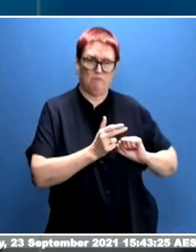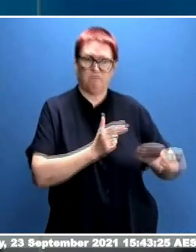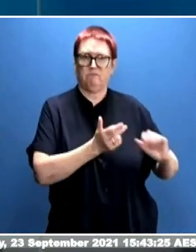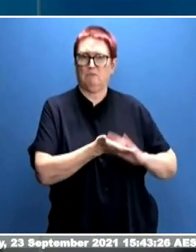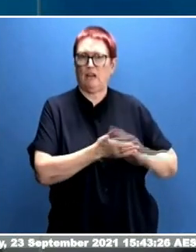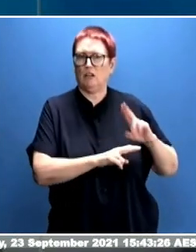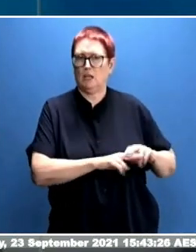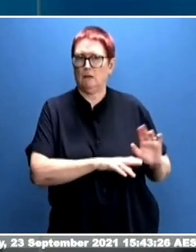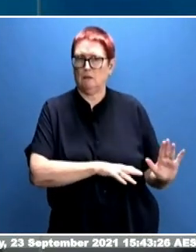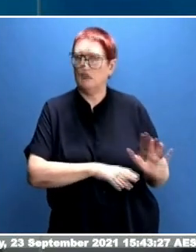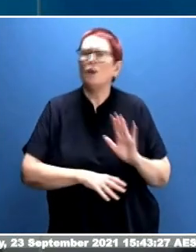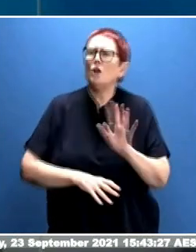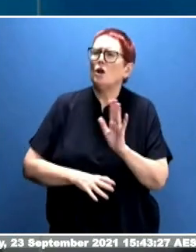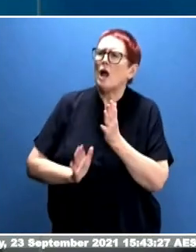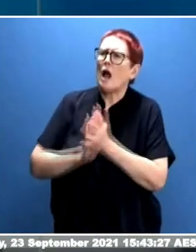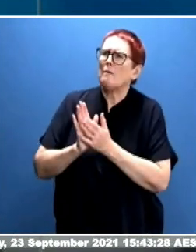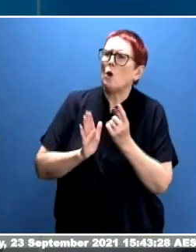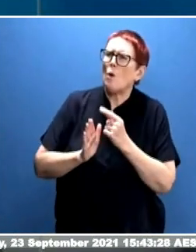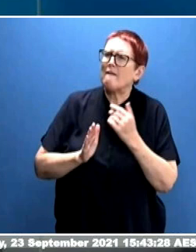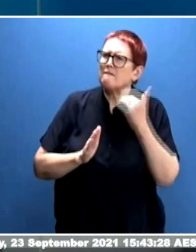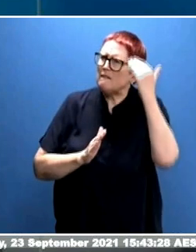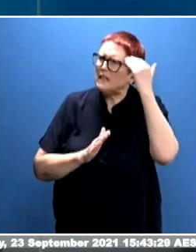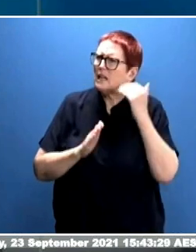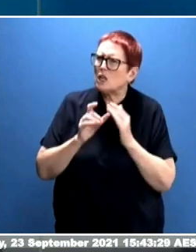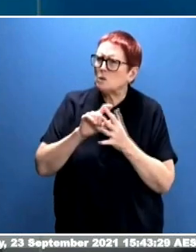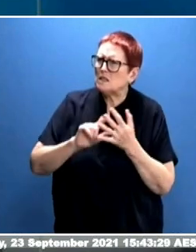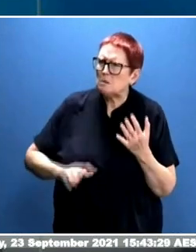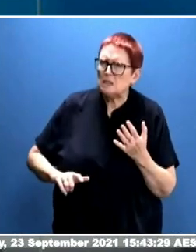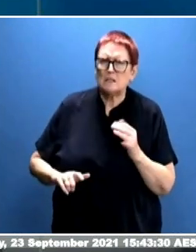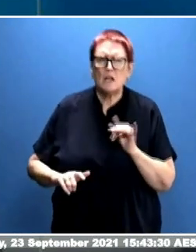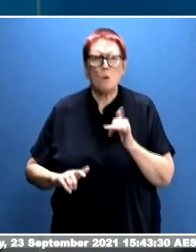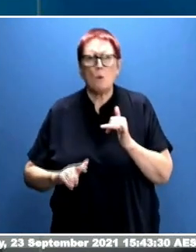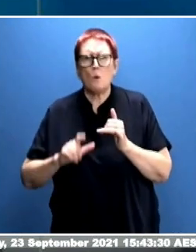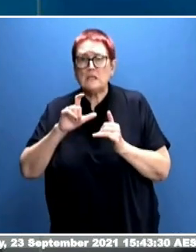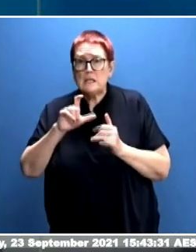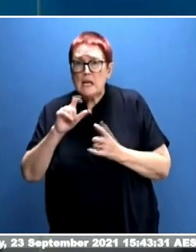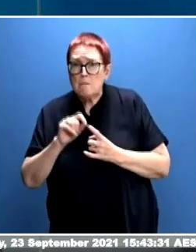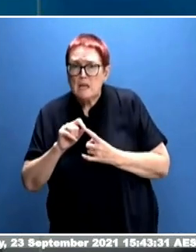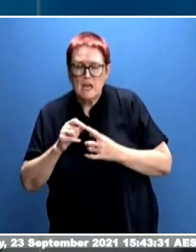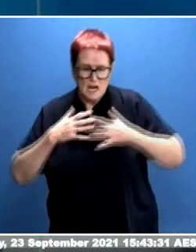I meant people with intellectual disability, or cerebral palsy, or whatever.